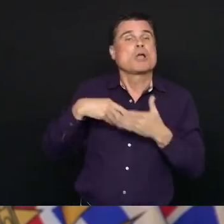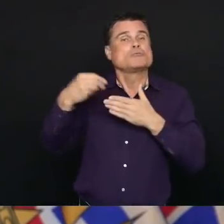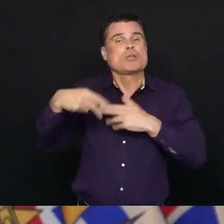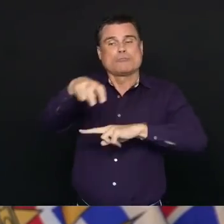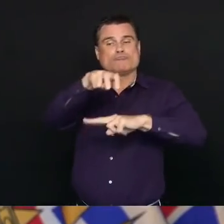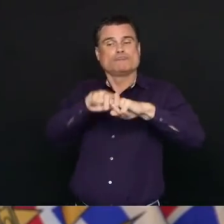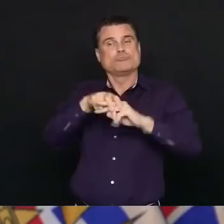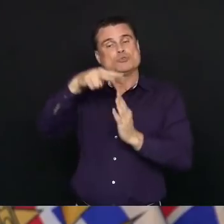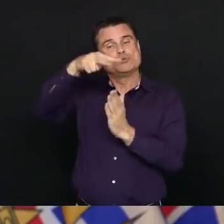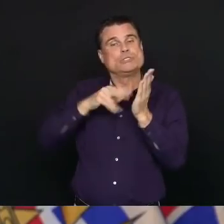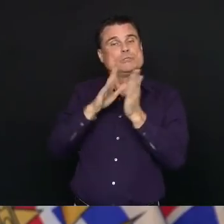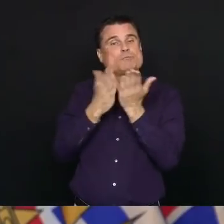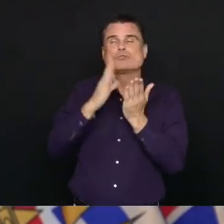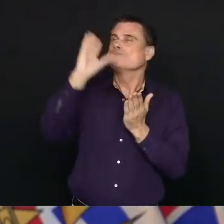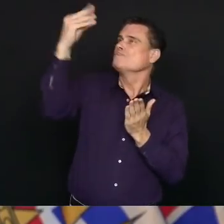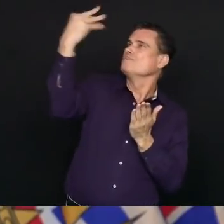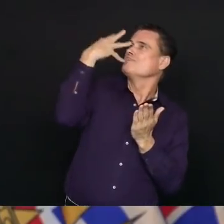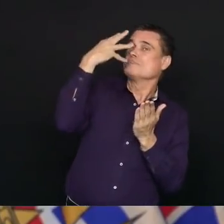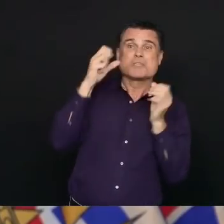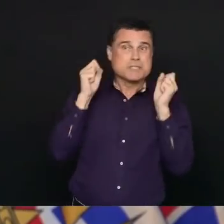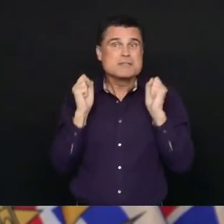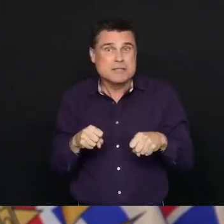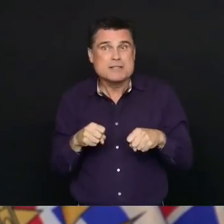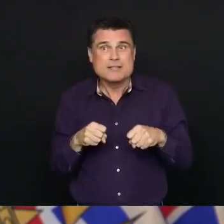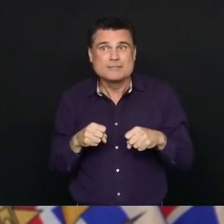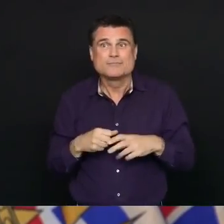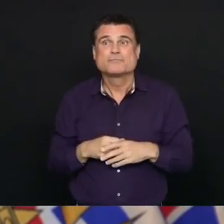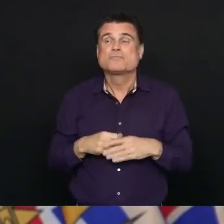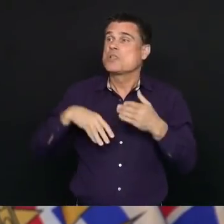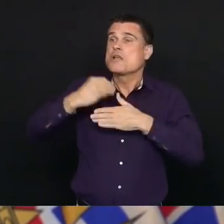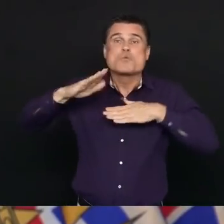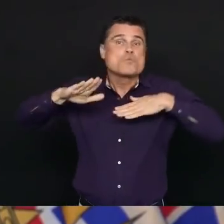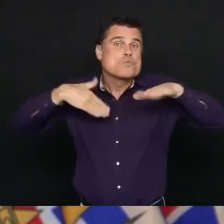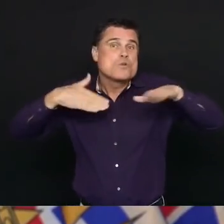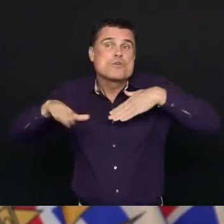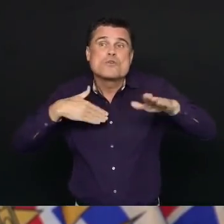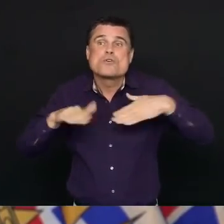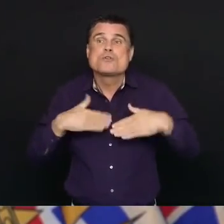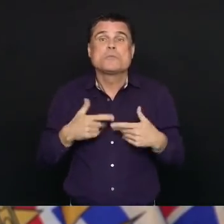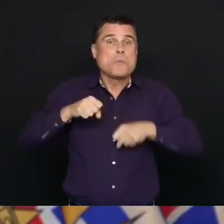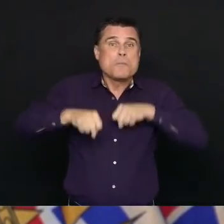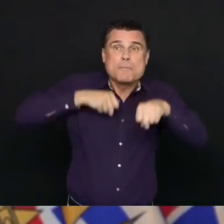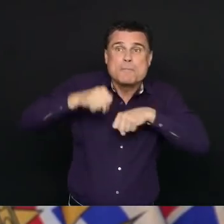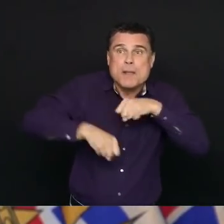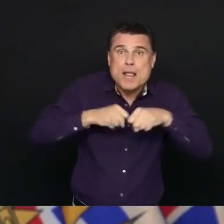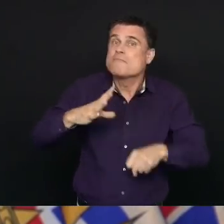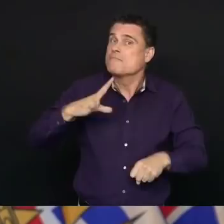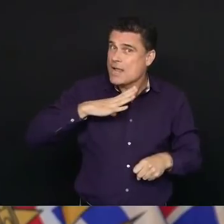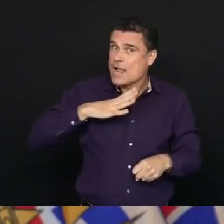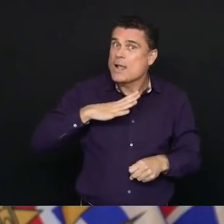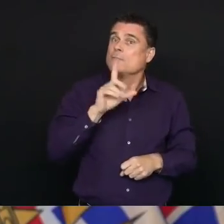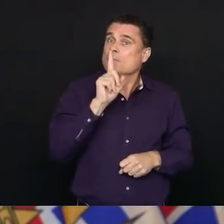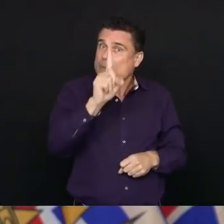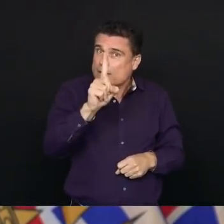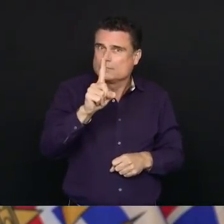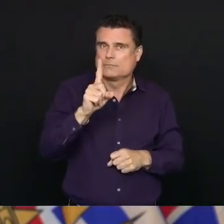It stay closed. It is also OK to go for a bike ride or go for a walk in the sun.